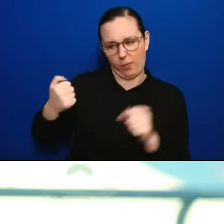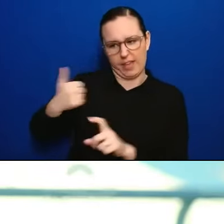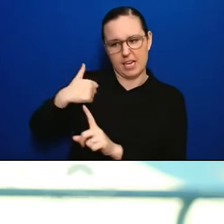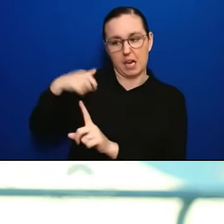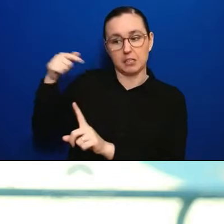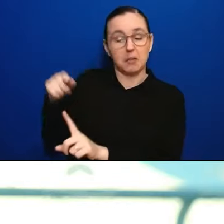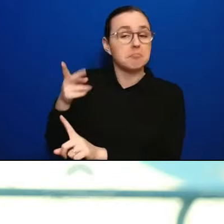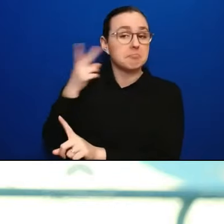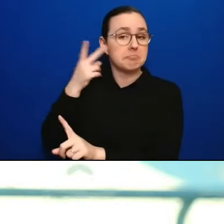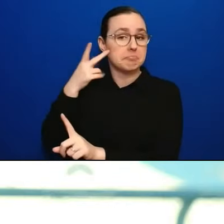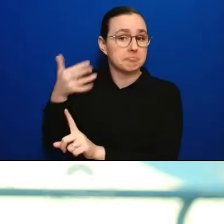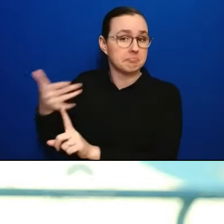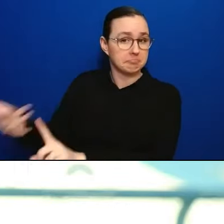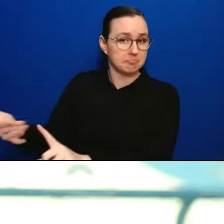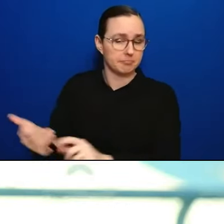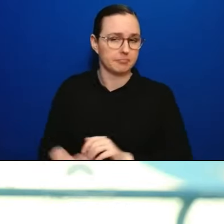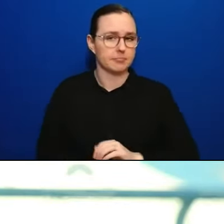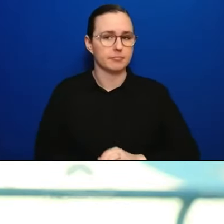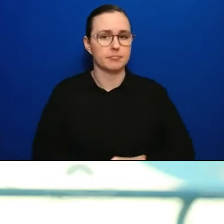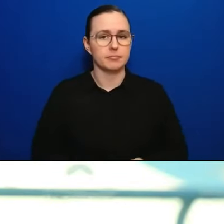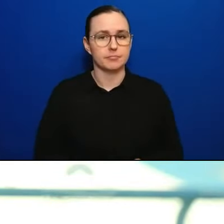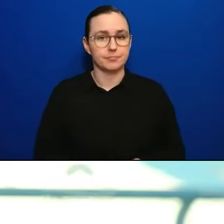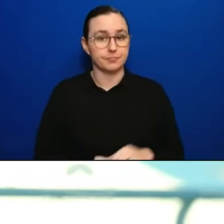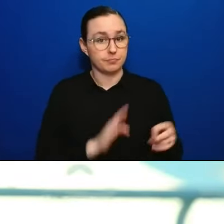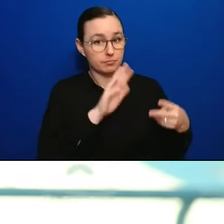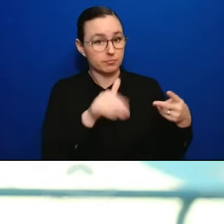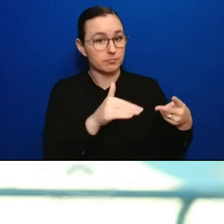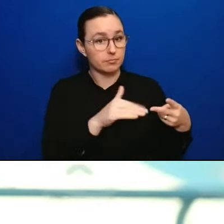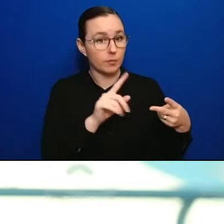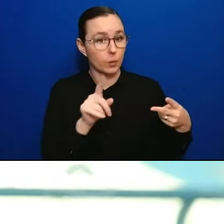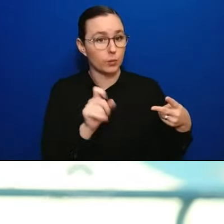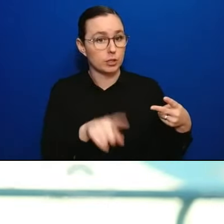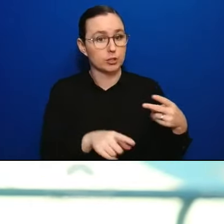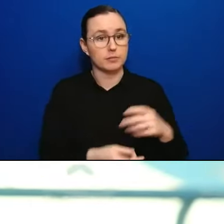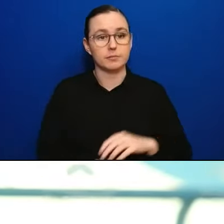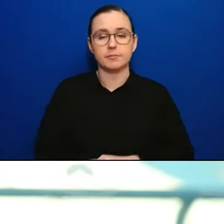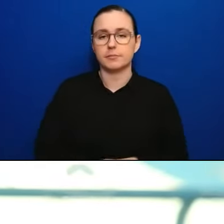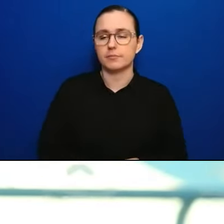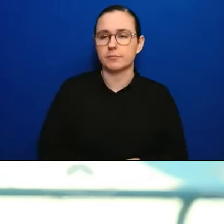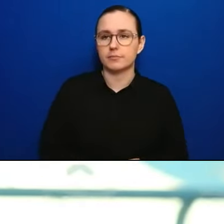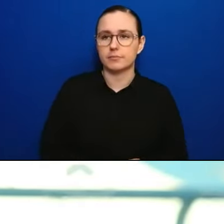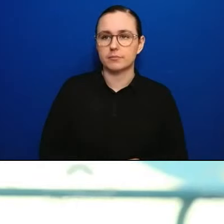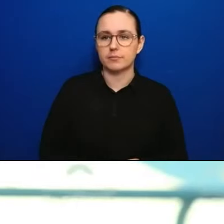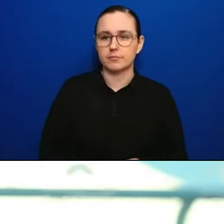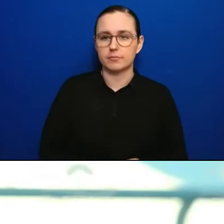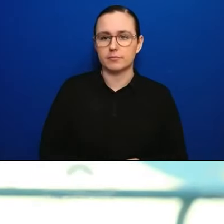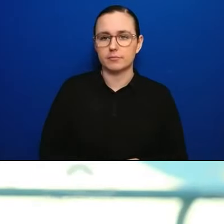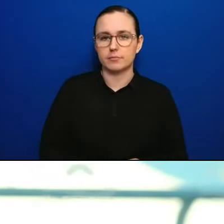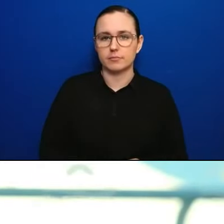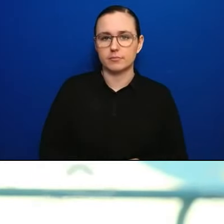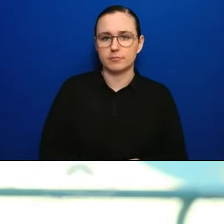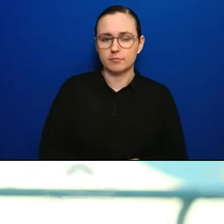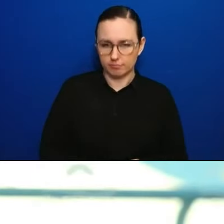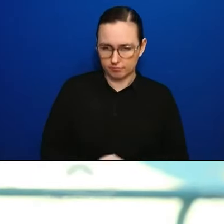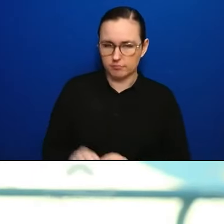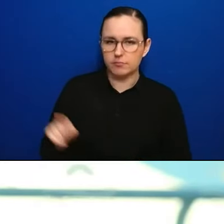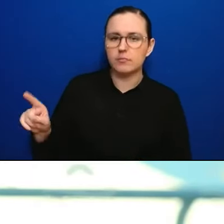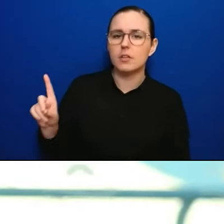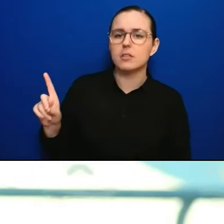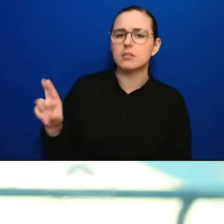data, they will submit it here to Health Canada, as well. Richard, did you have a